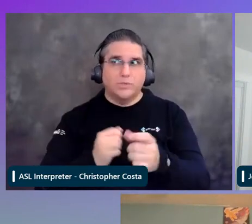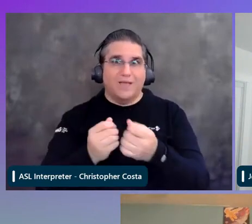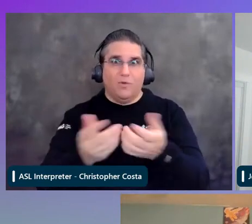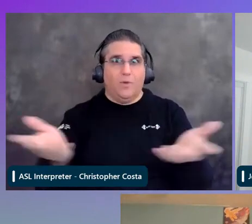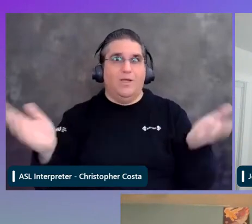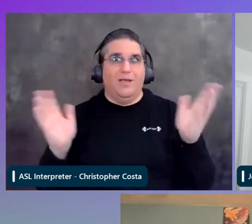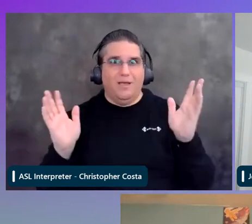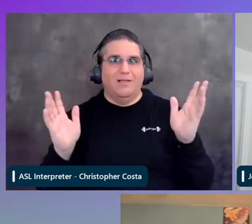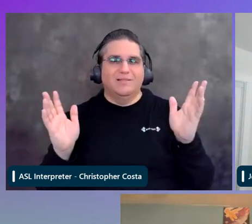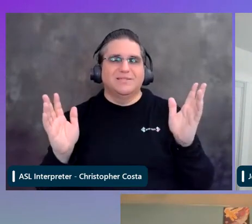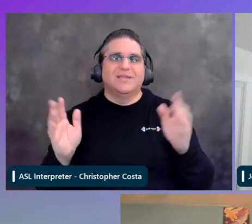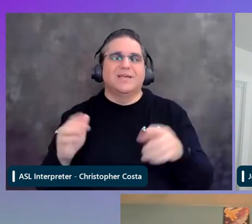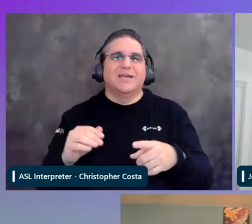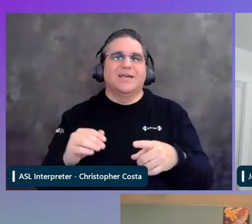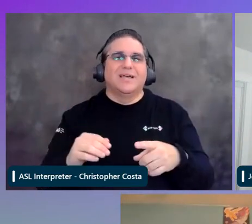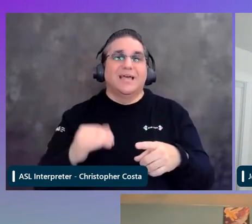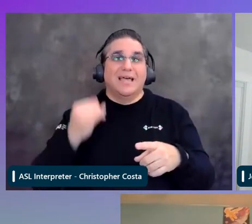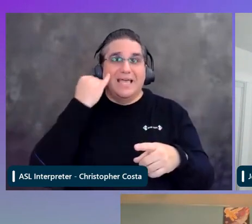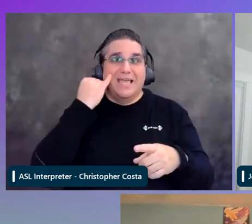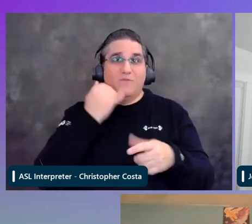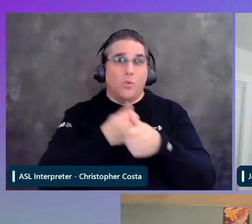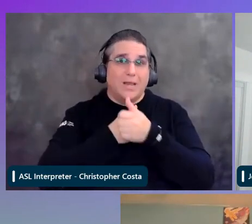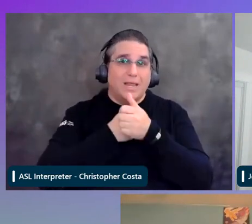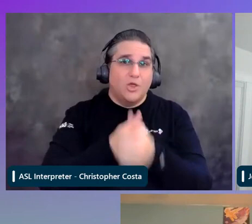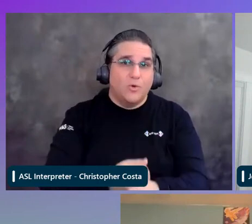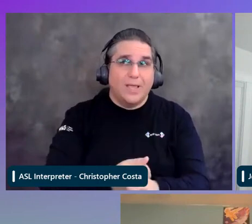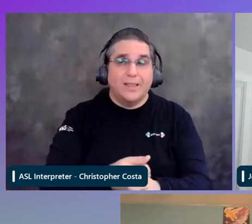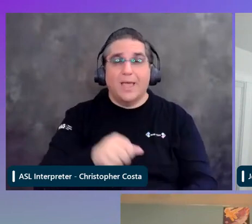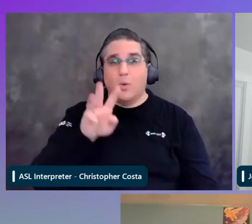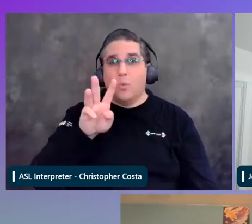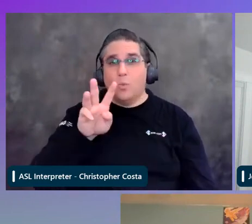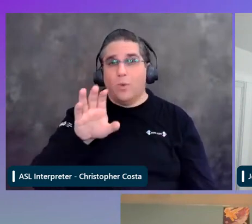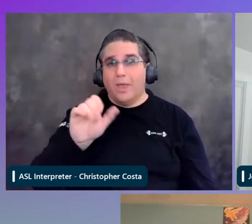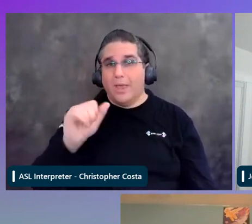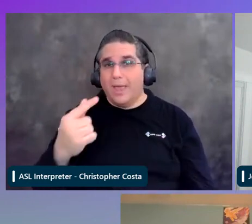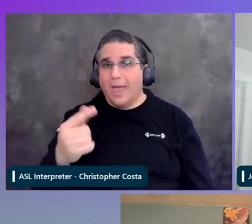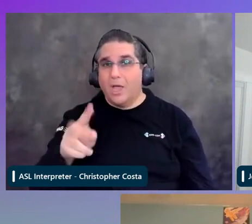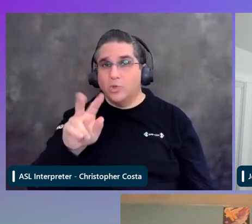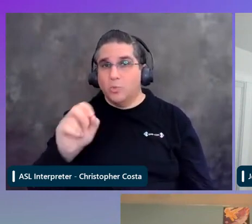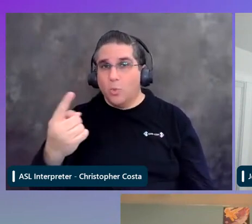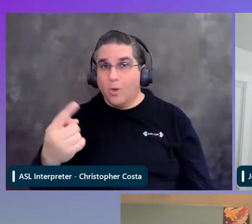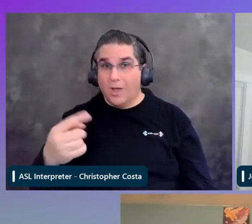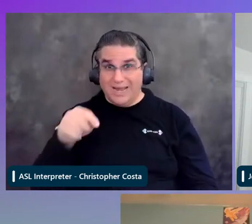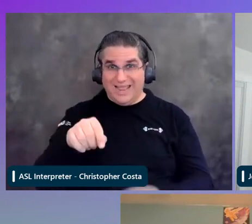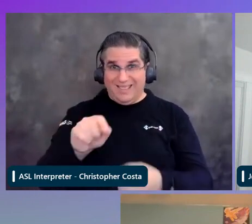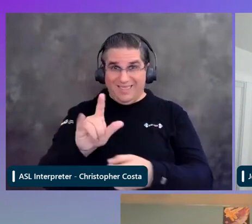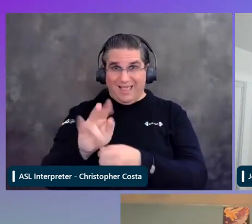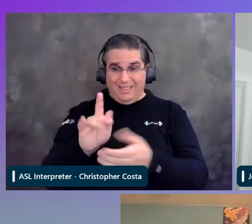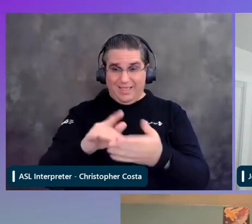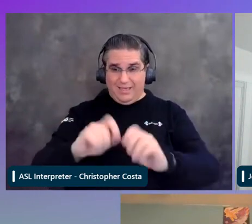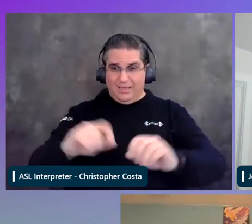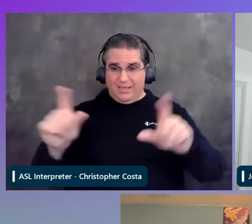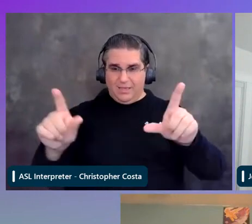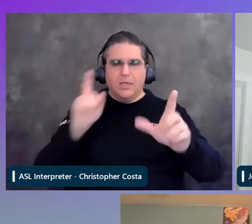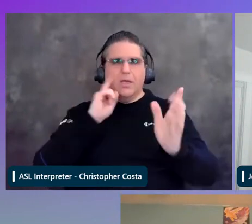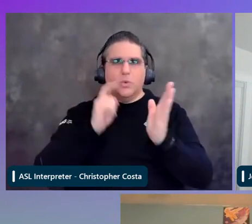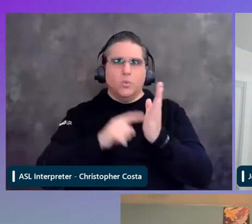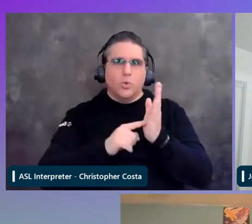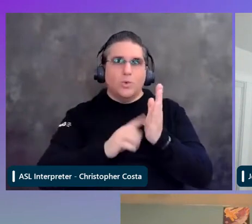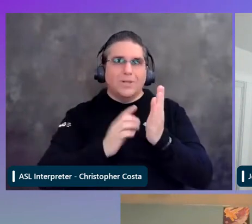mentioning adhering to things like wcaG 2.1 and the link and stuff like that, you'll notice